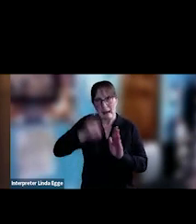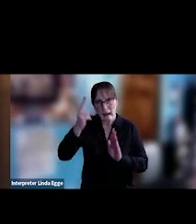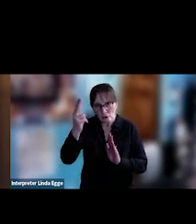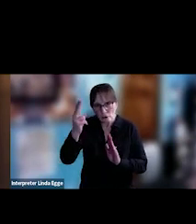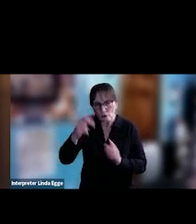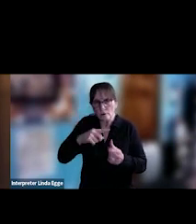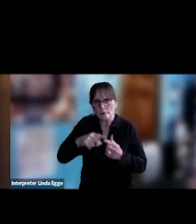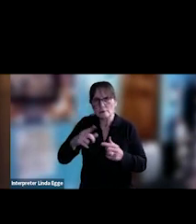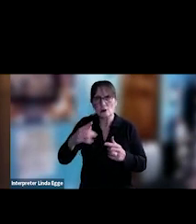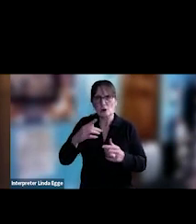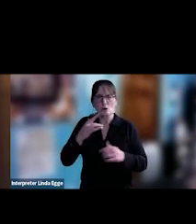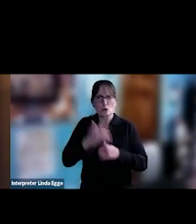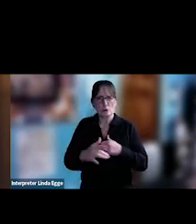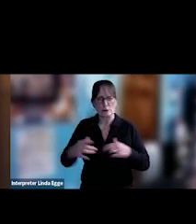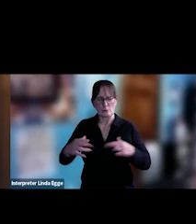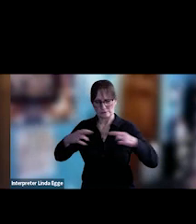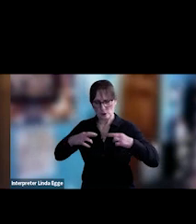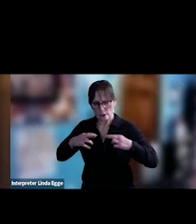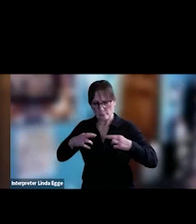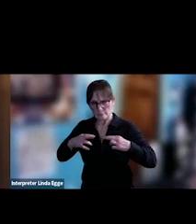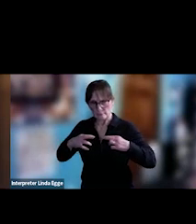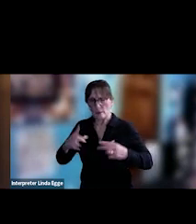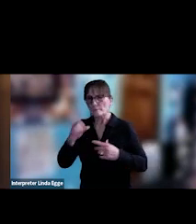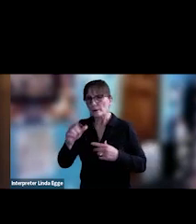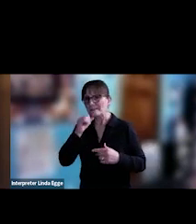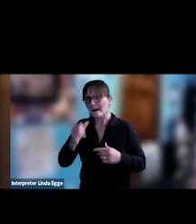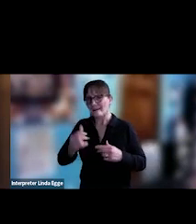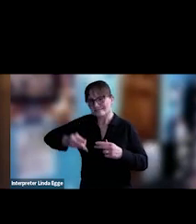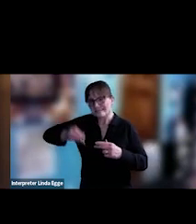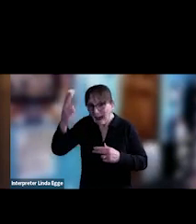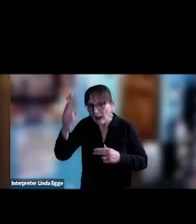but not as high if they didn't take the early retirement